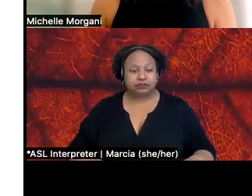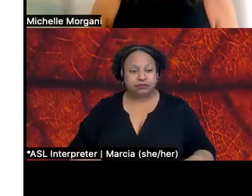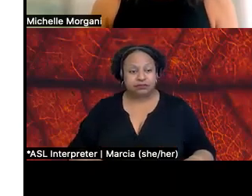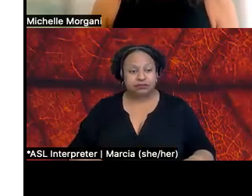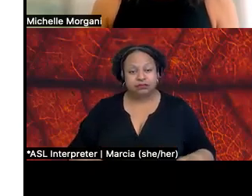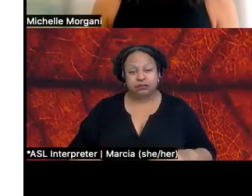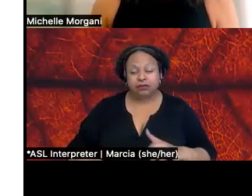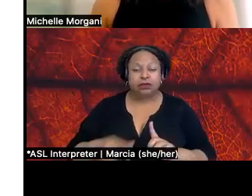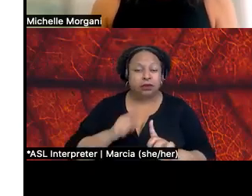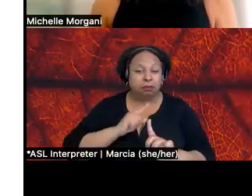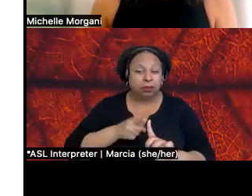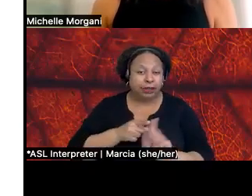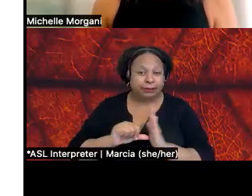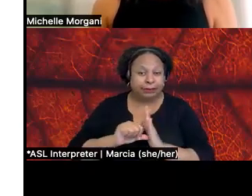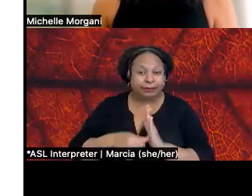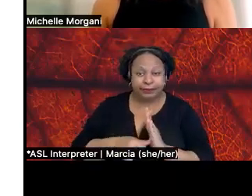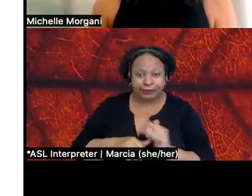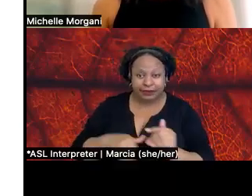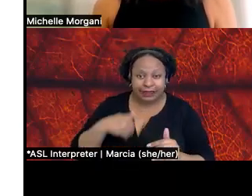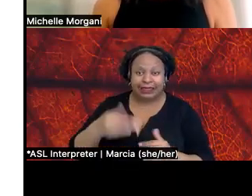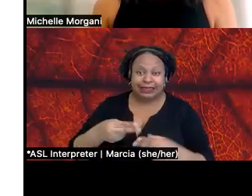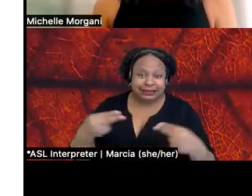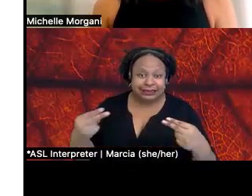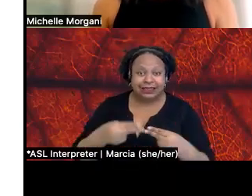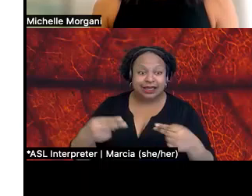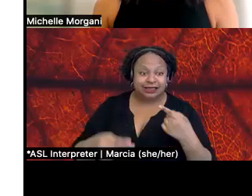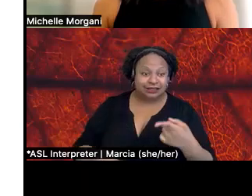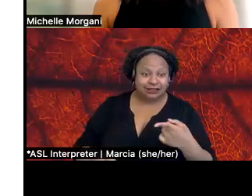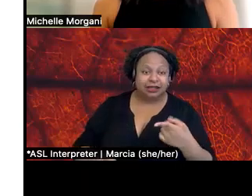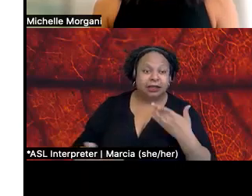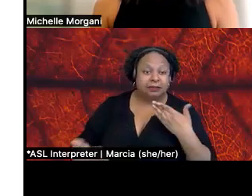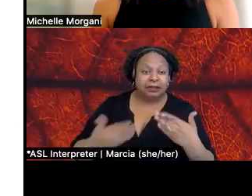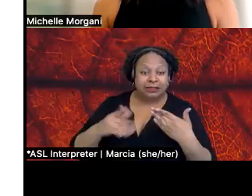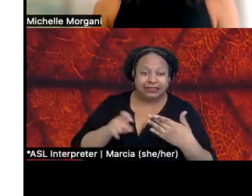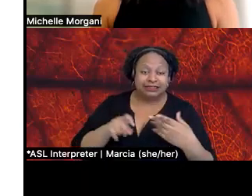is that you may need to download additional learning tools